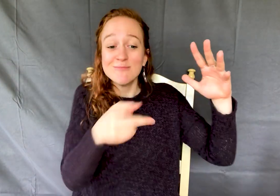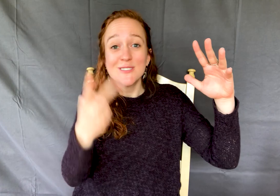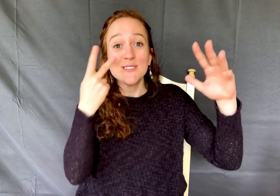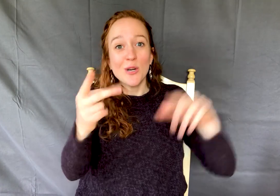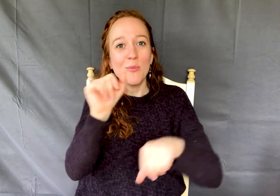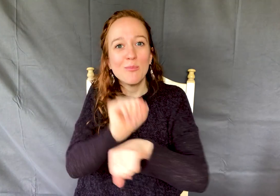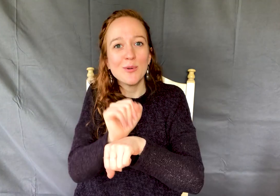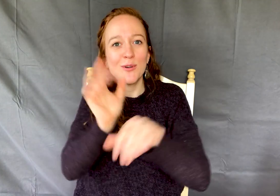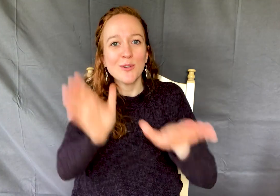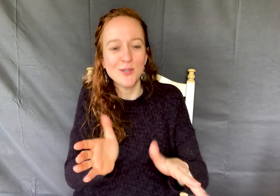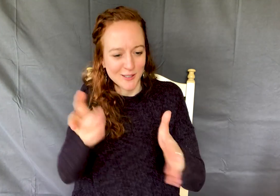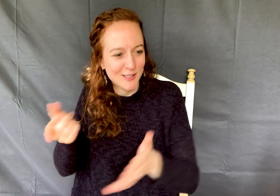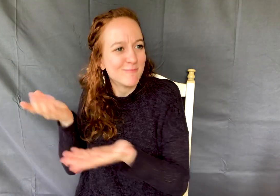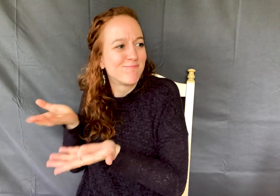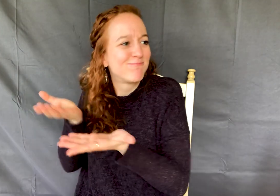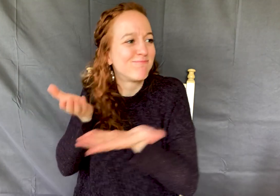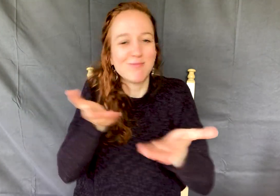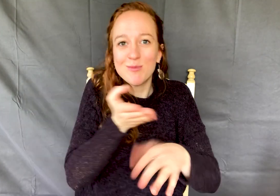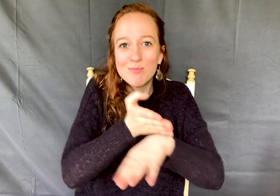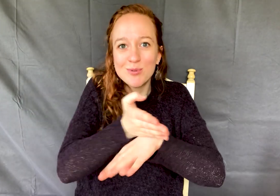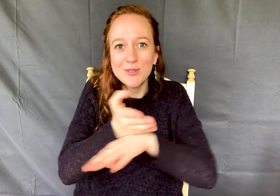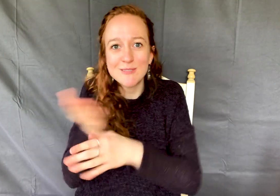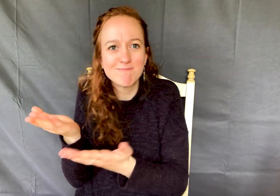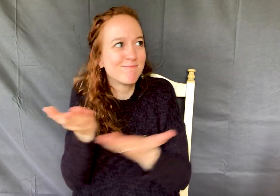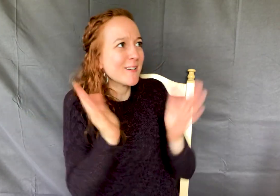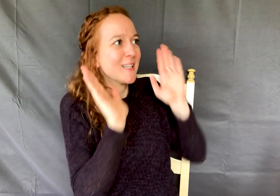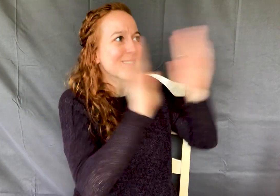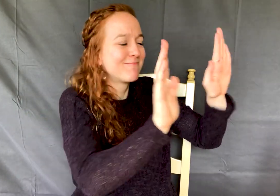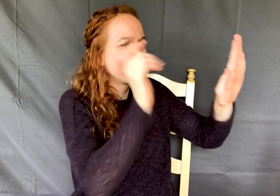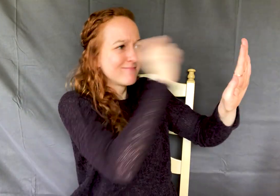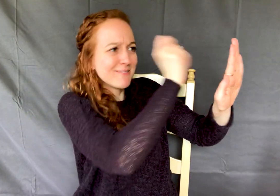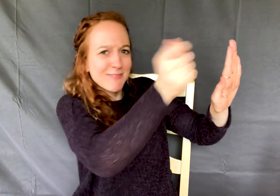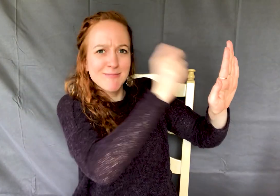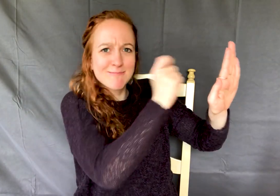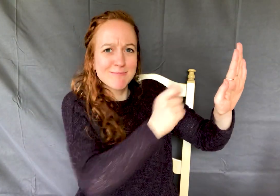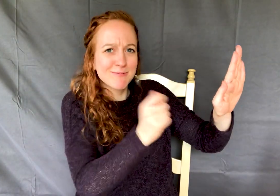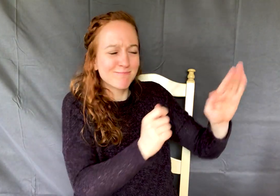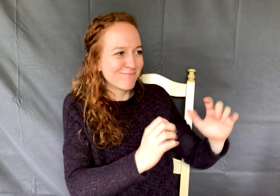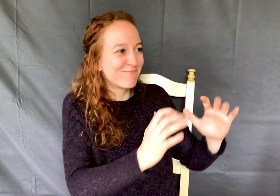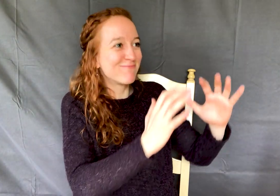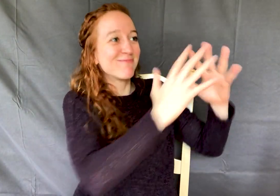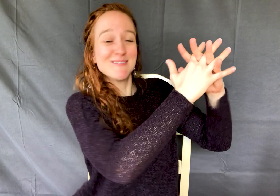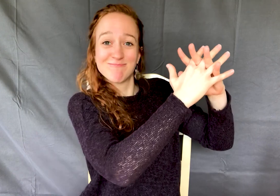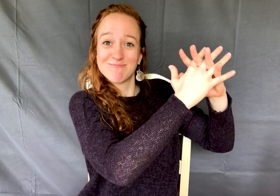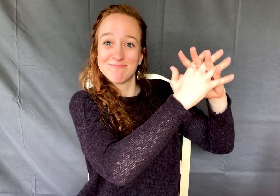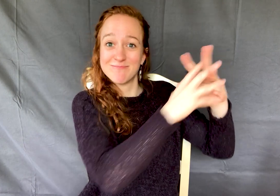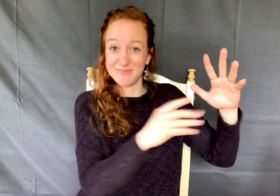you know that the workers use wooden boards to frame the house.